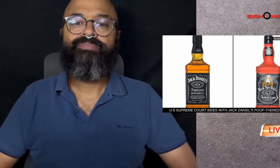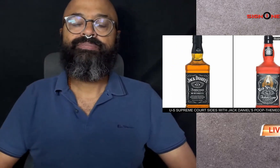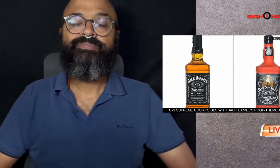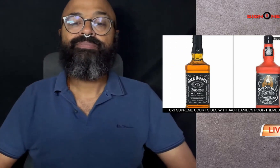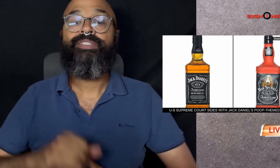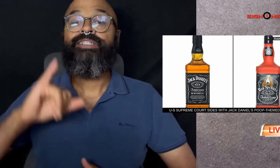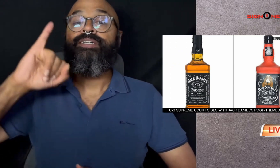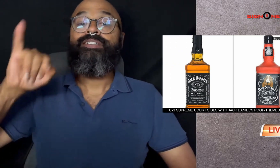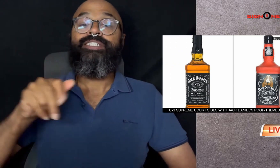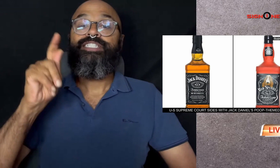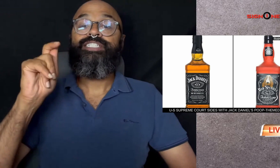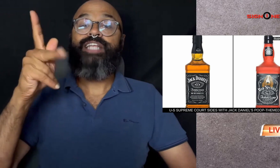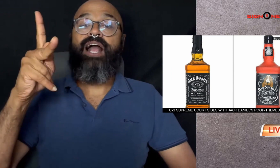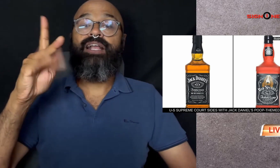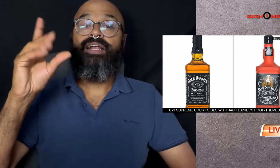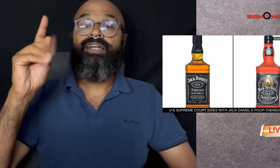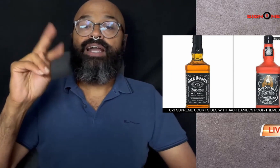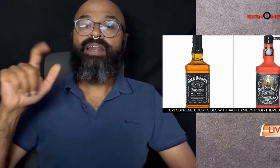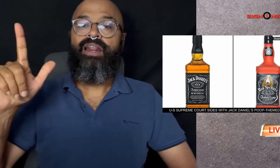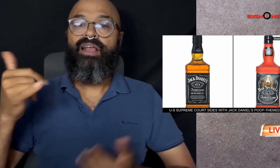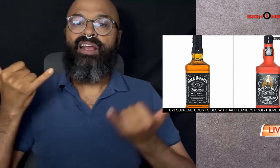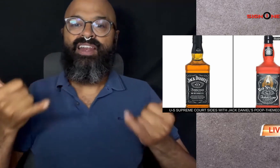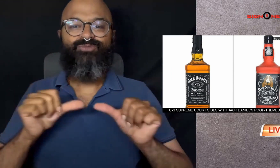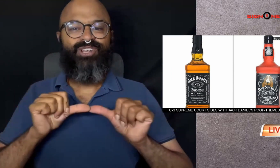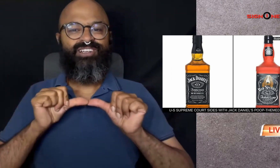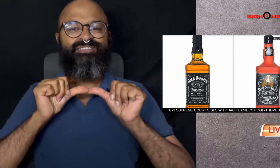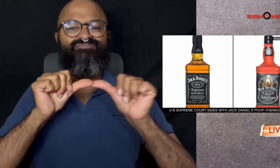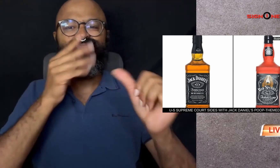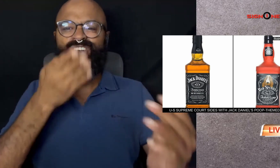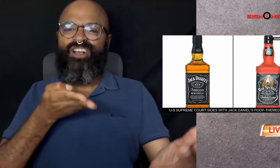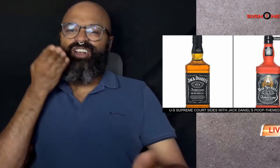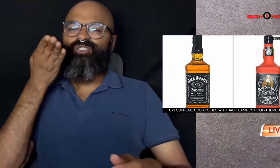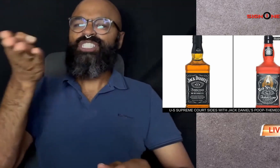Jack Daniels can now resume his lawsuit against the toymaker